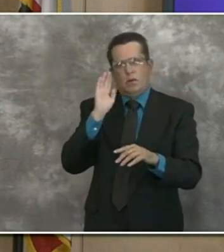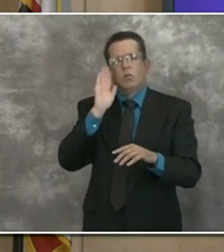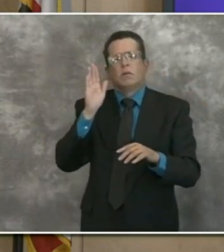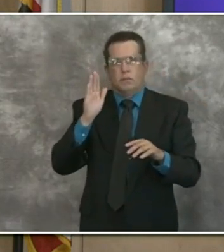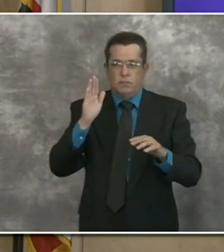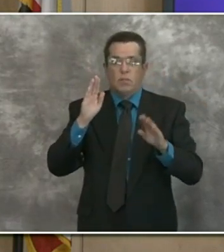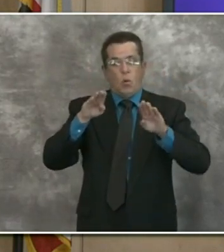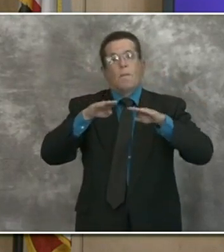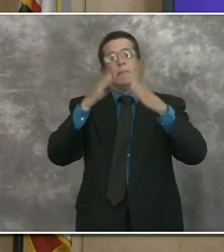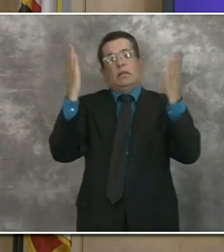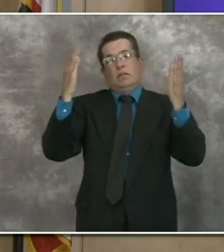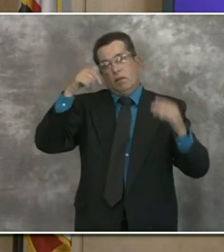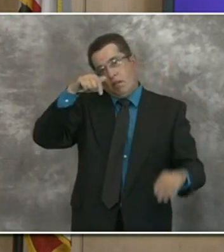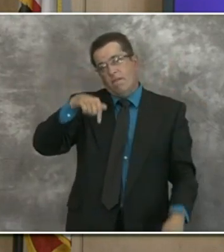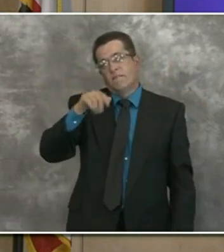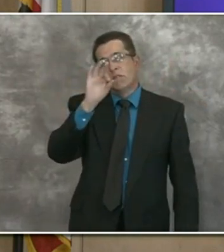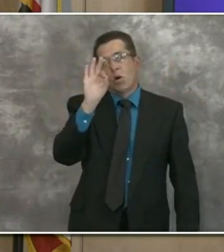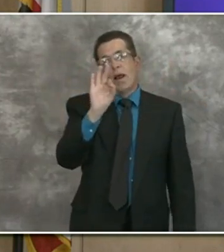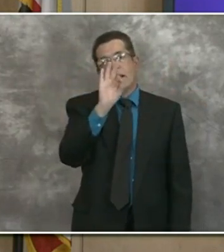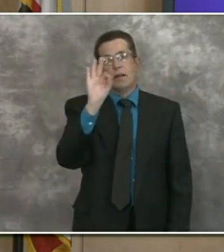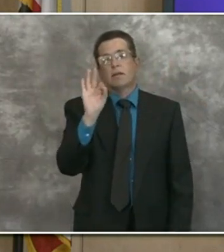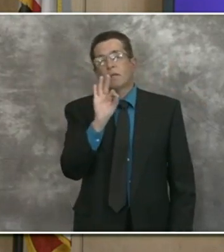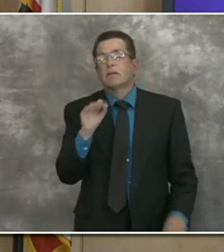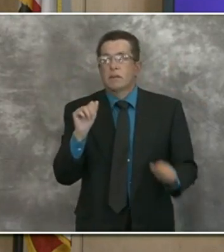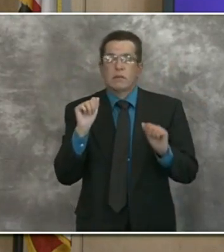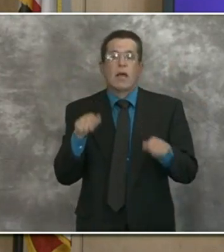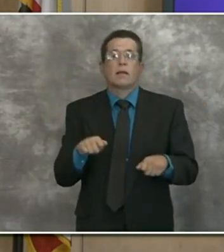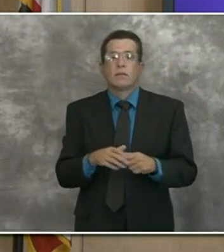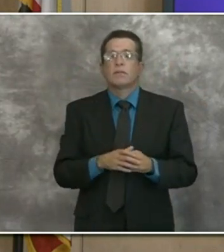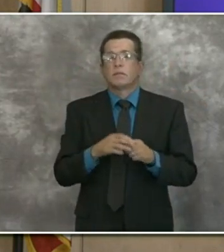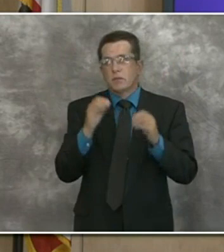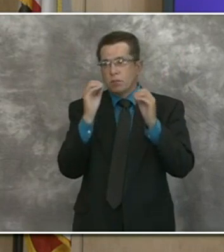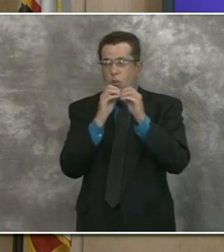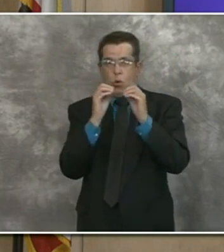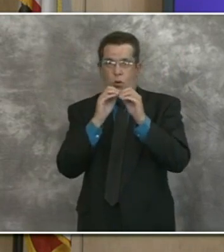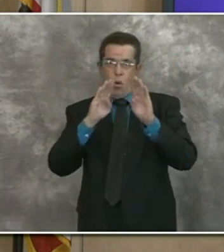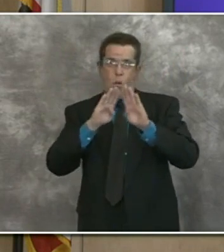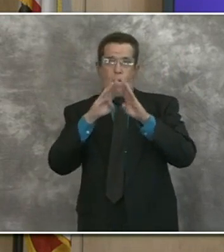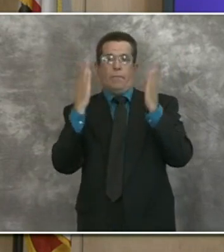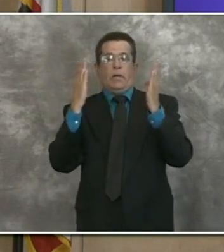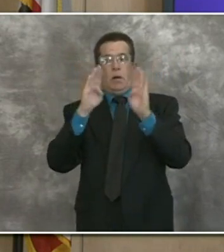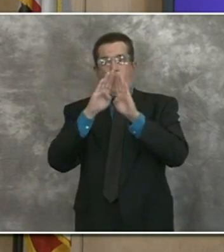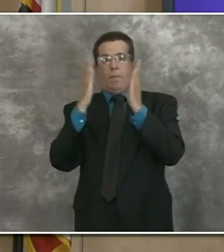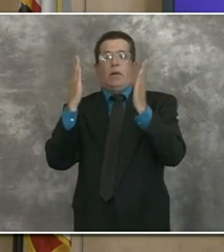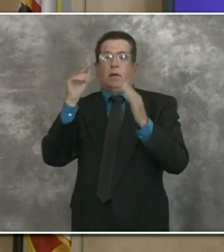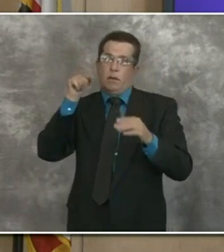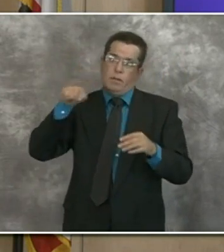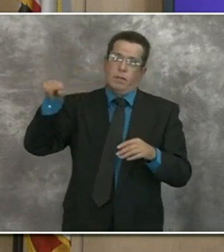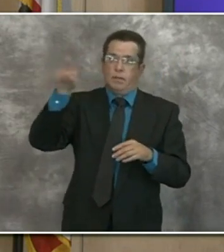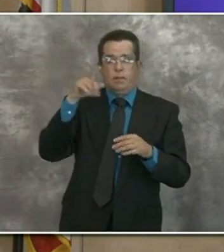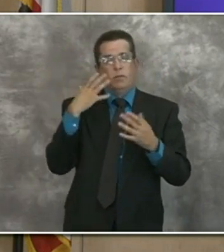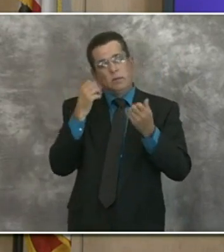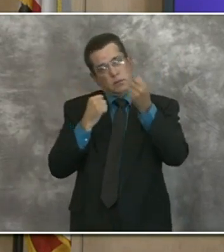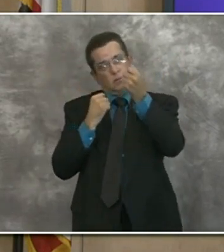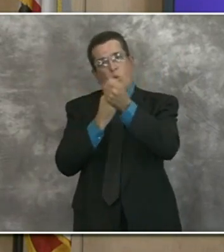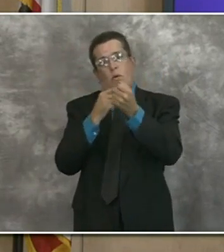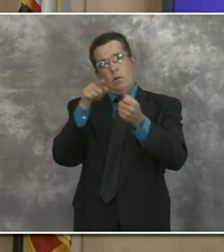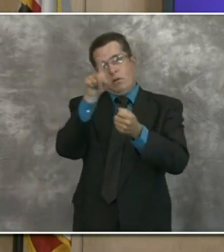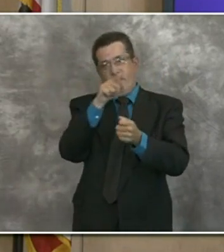OUT. BUT AGAIN ALL OF THOSE IN SYNERGIES THAT I MENTIONED WILL BE A PART OF WHAT WILL BE ALLOWED TO MOVE FORWARD ON FRIDAY. AND AGAIN AS WE